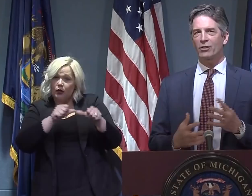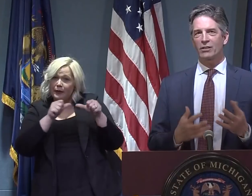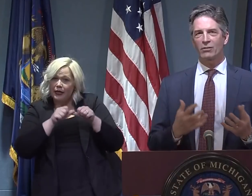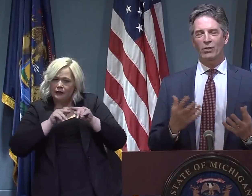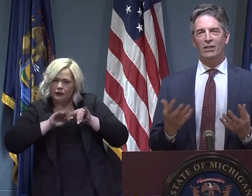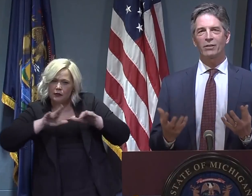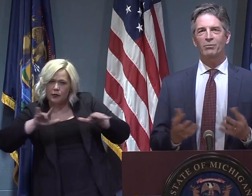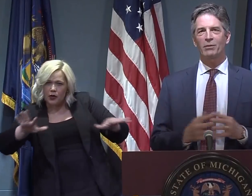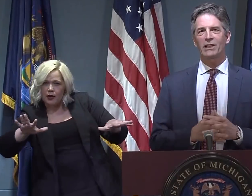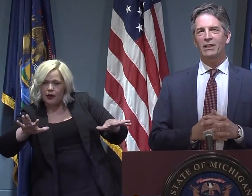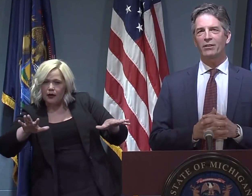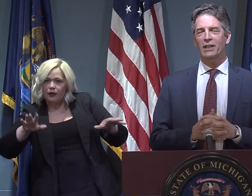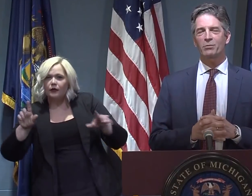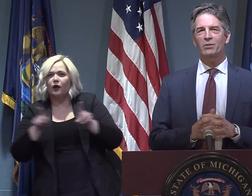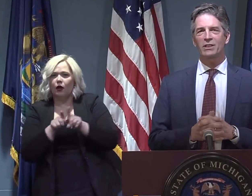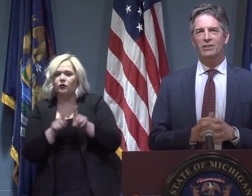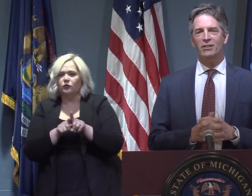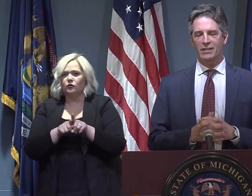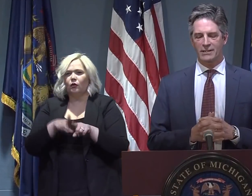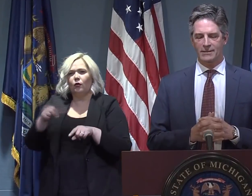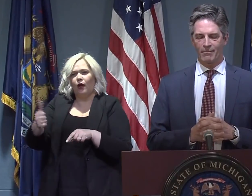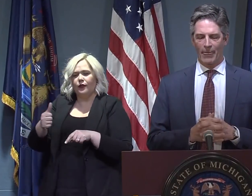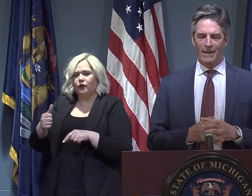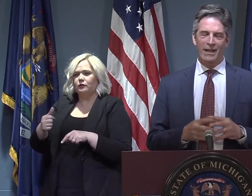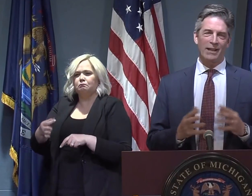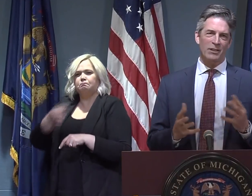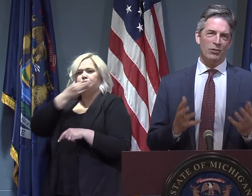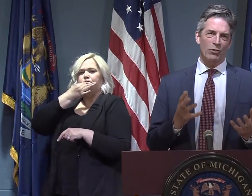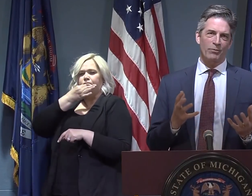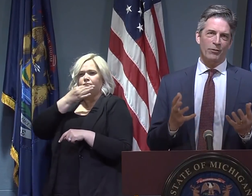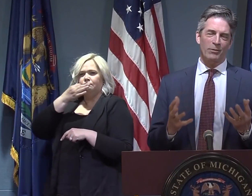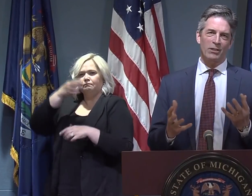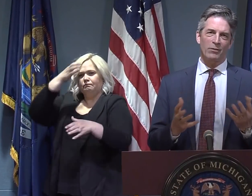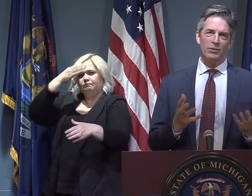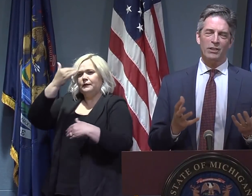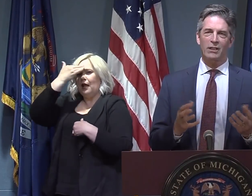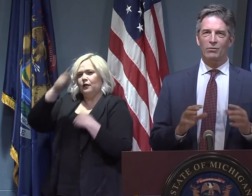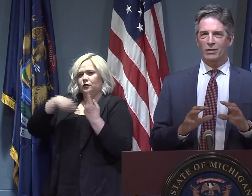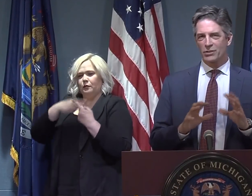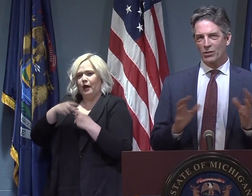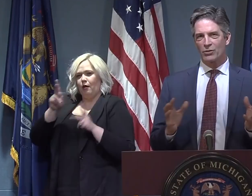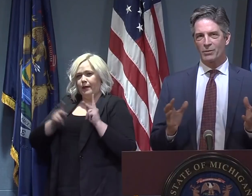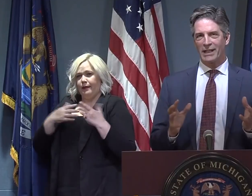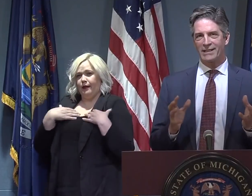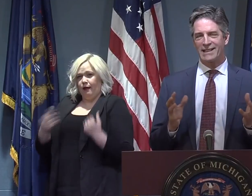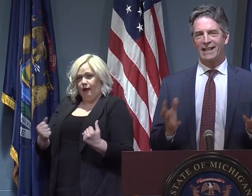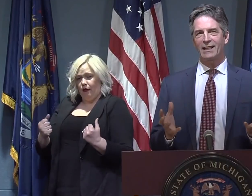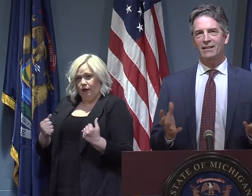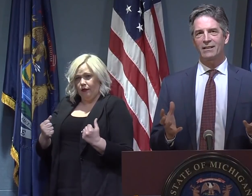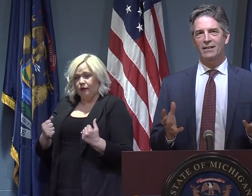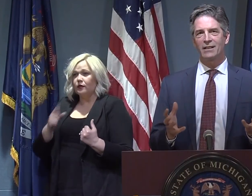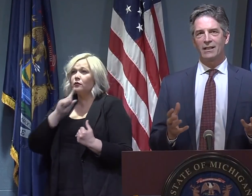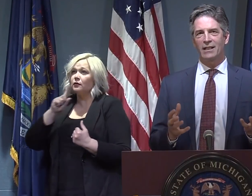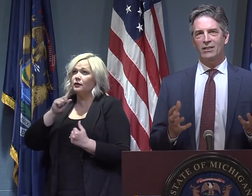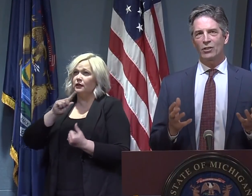OCCUPATIONAL HEALTH TO CHARACTERIZE RISK IN THE WORK PLACE AS WELL AS AN ARRAY OF OTHER RELEVANT PUBLIC HEALTH